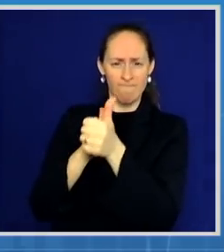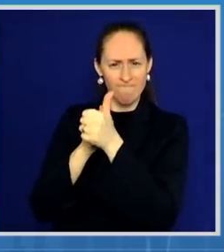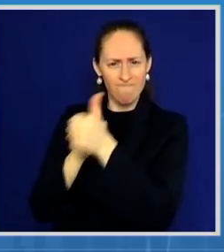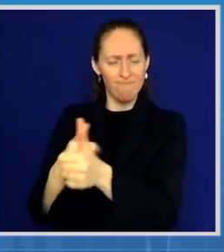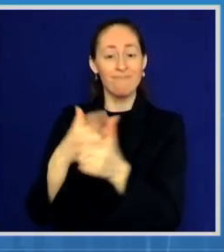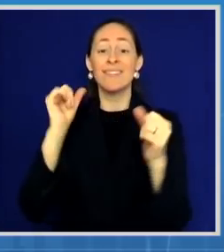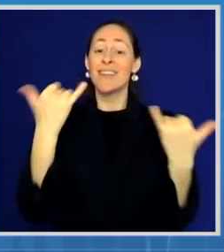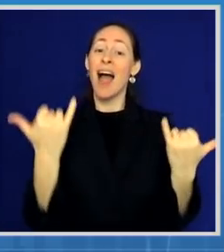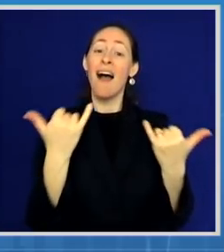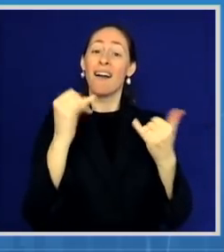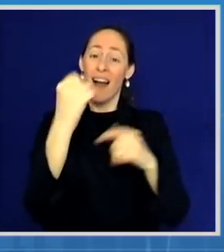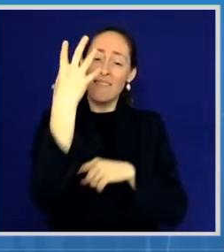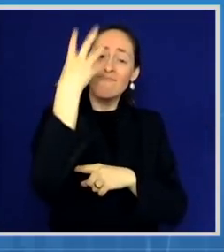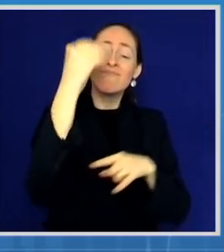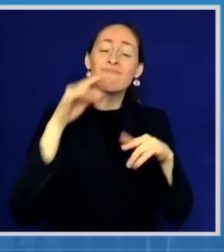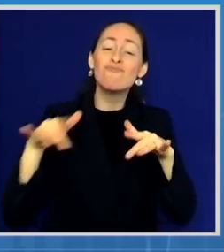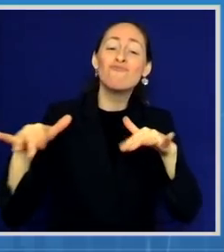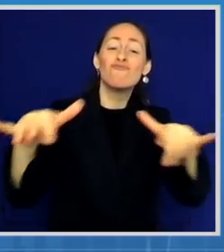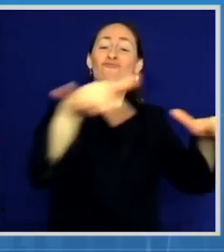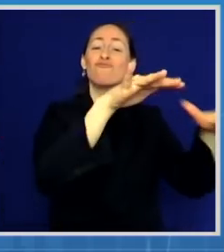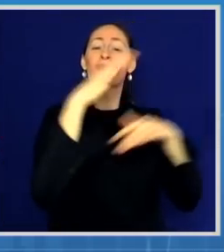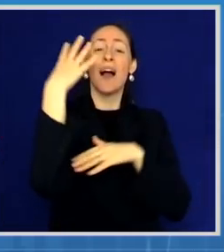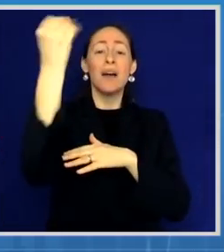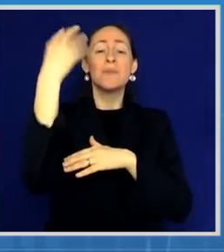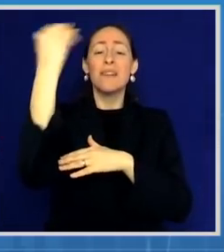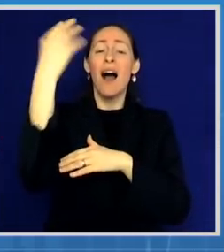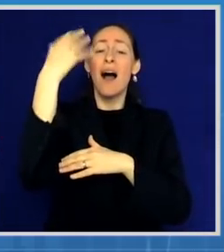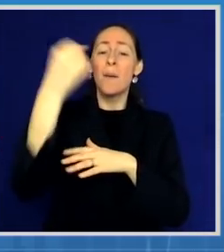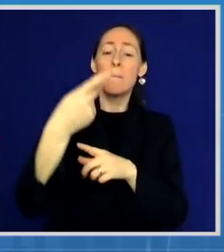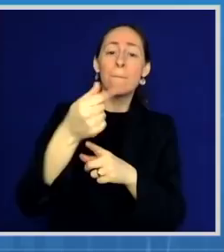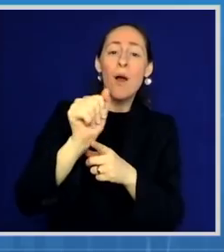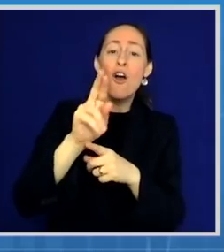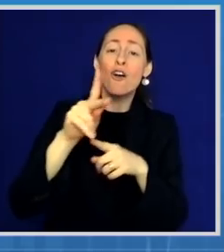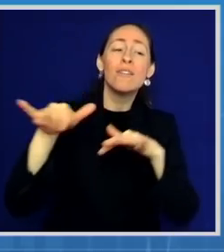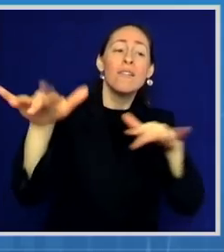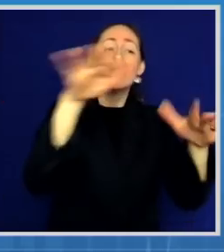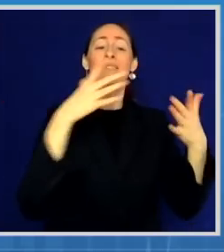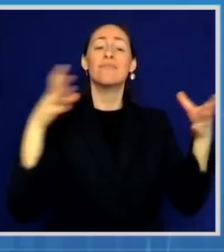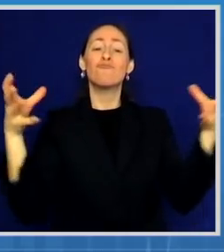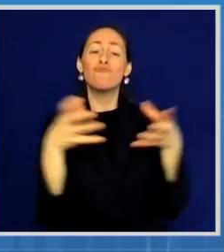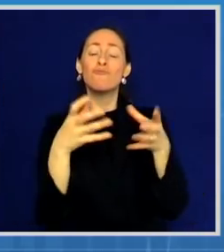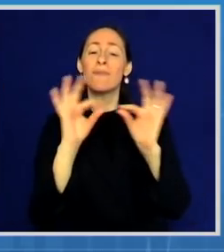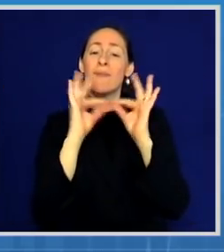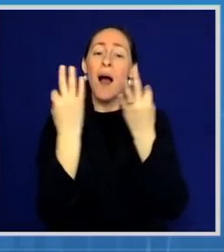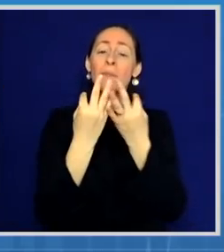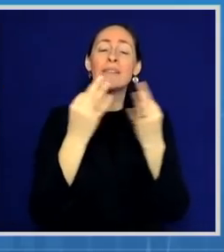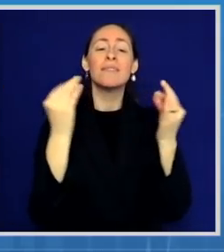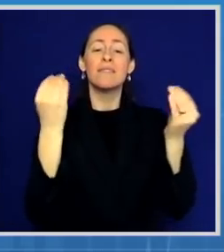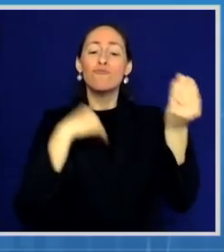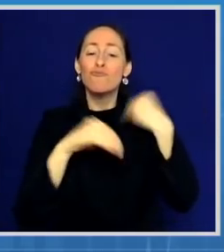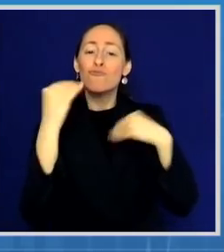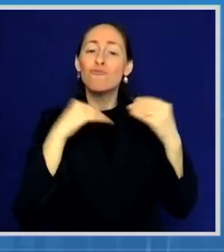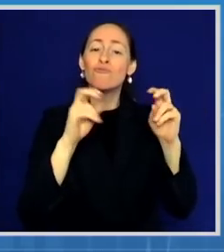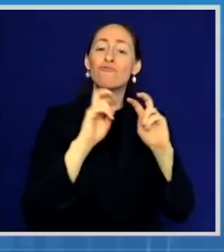dining and socializing with their friends outside, and many more outdoor activities without needing to wear a mask.